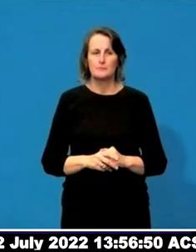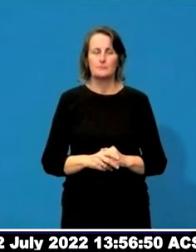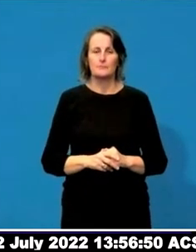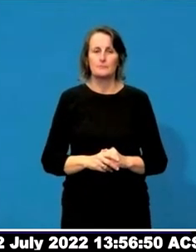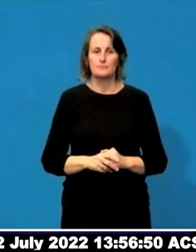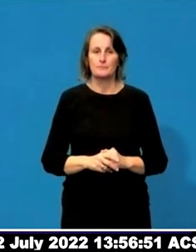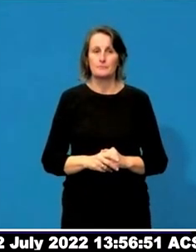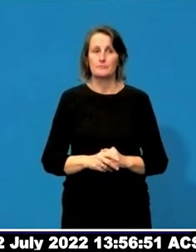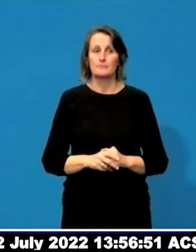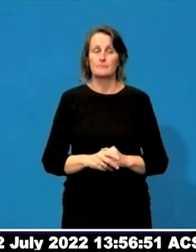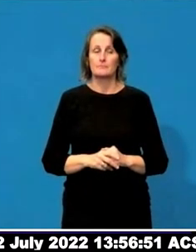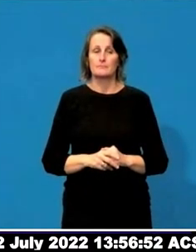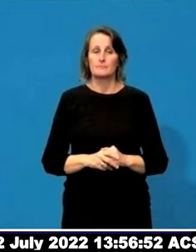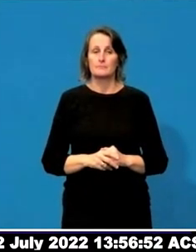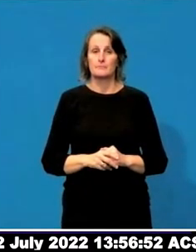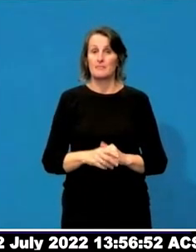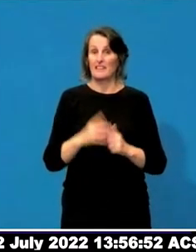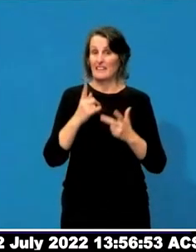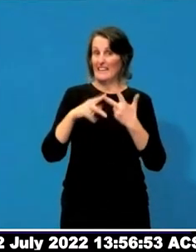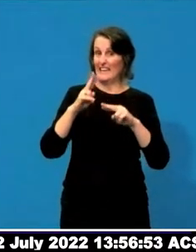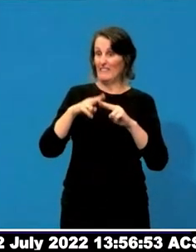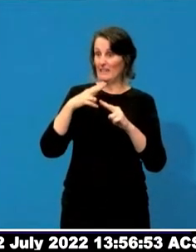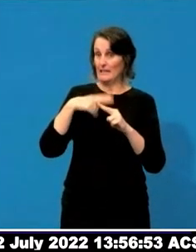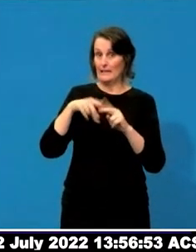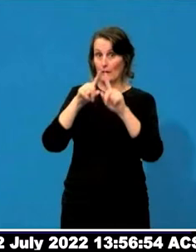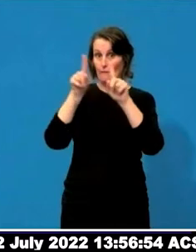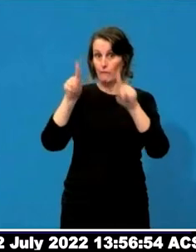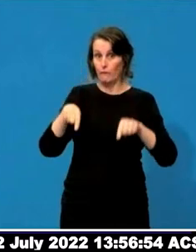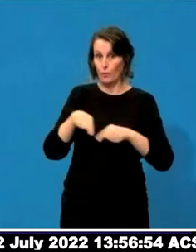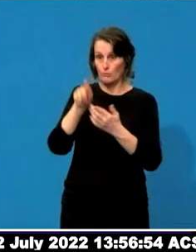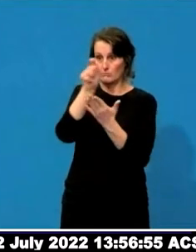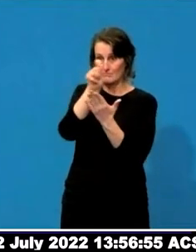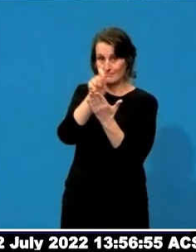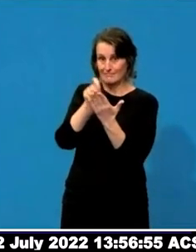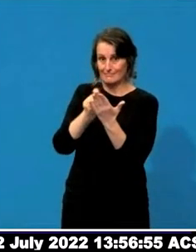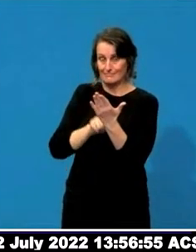and it's very hard understanding them.